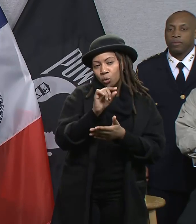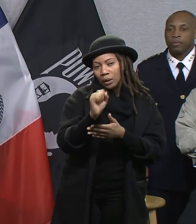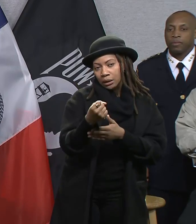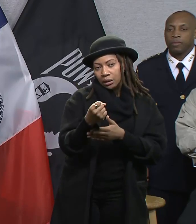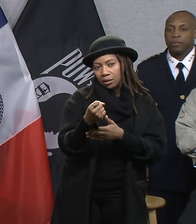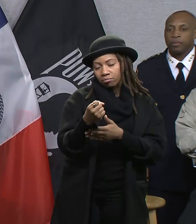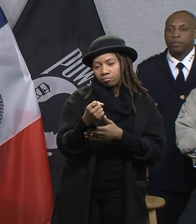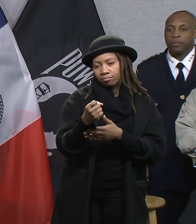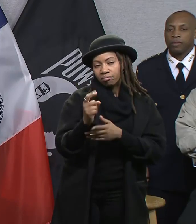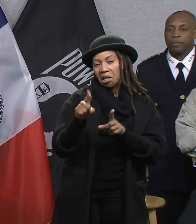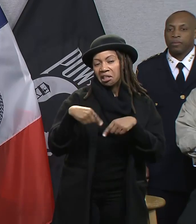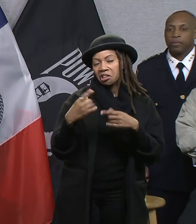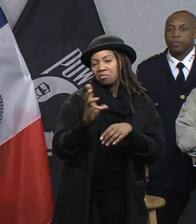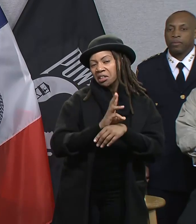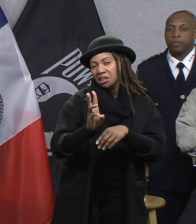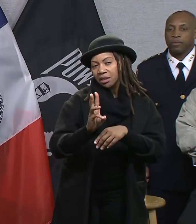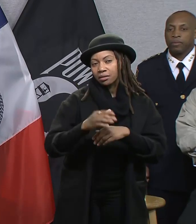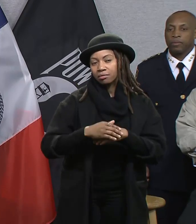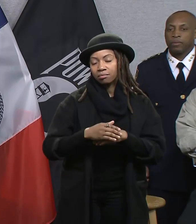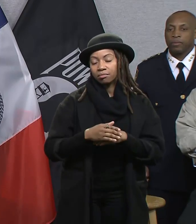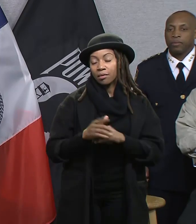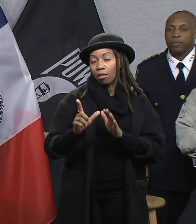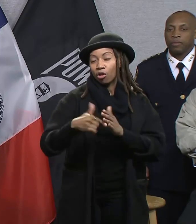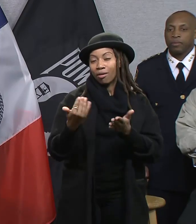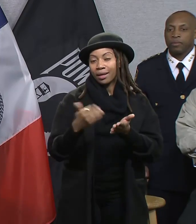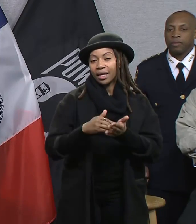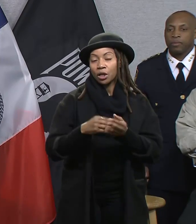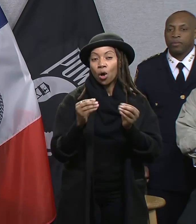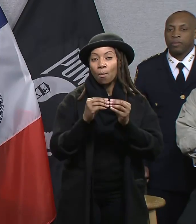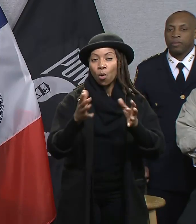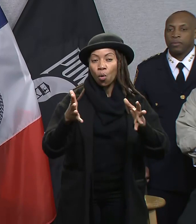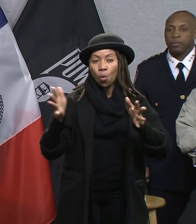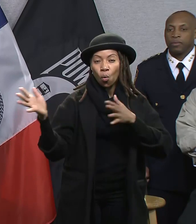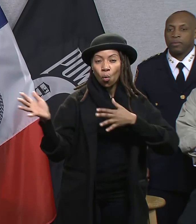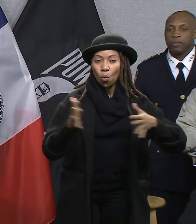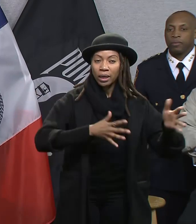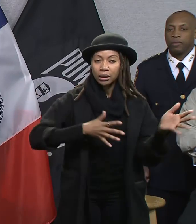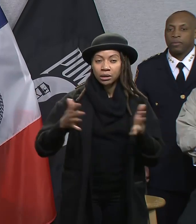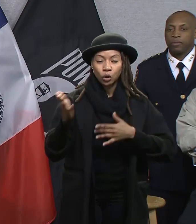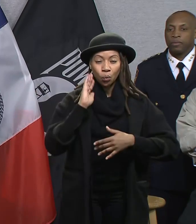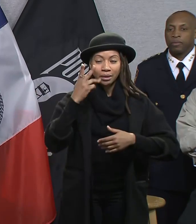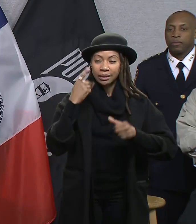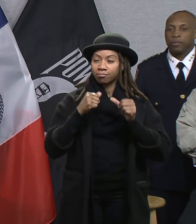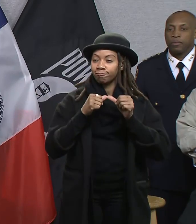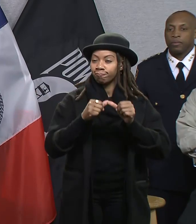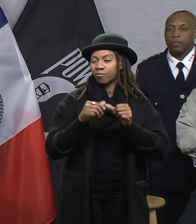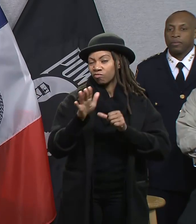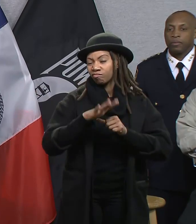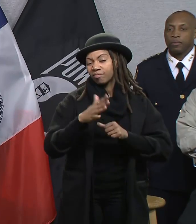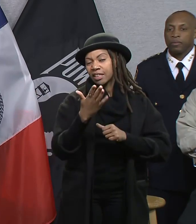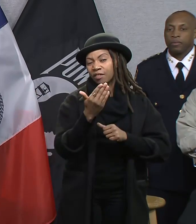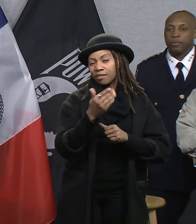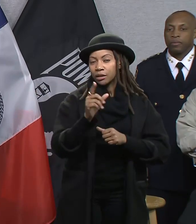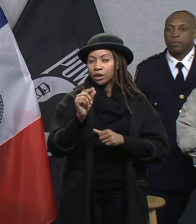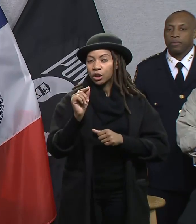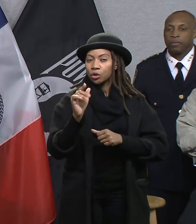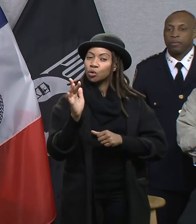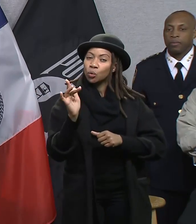CONTINUE UNTIL OUABT DNMIIG. HT IT WILL BE COLD ALL AFTERNOON AND THAT IS WHY THE SLEET WILL CONTINUE. ONLY TEMPERATUR ESIN THE MID-20s UNTIL THEY RISE ABOVE FREEZING AROUND 6 PM.